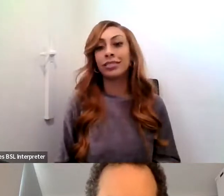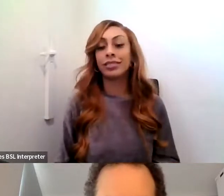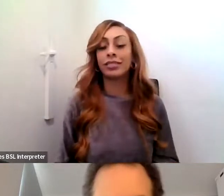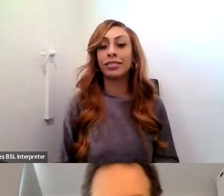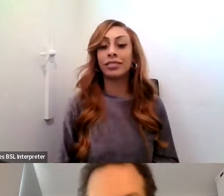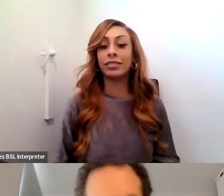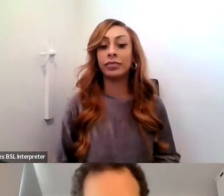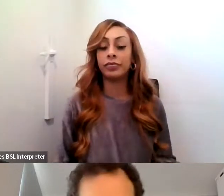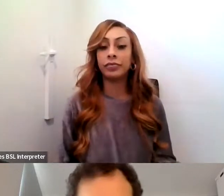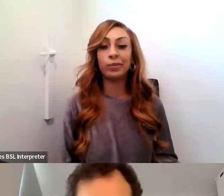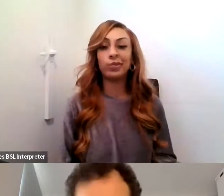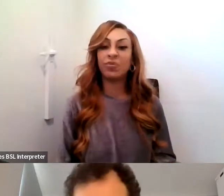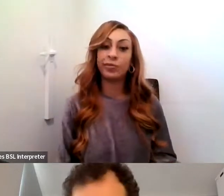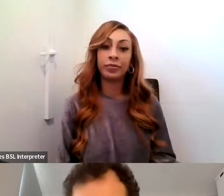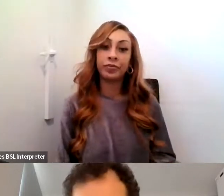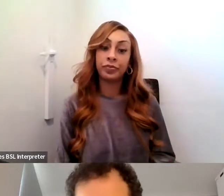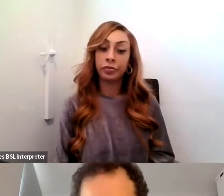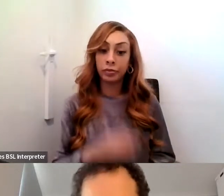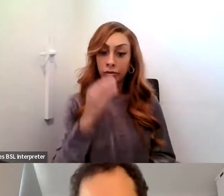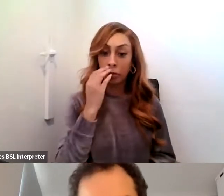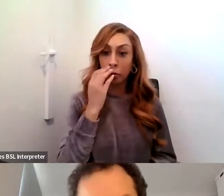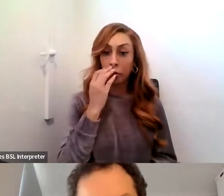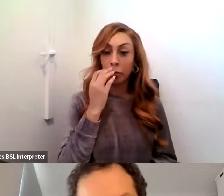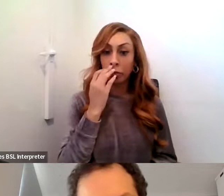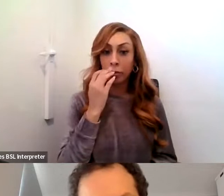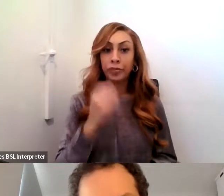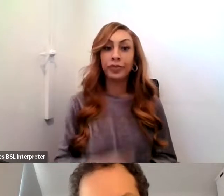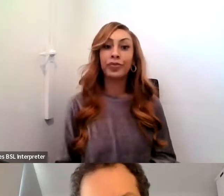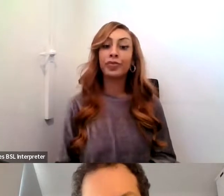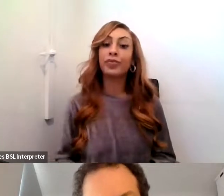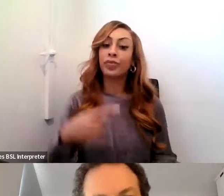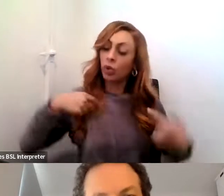Absolutely, yes. Well, something that we should be aware,